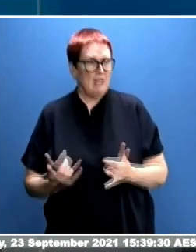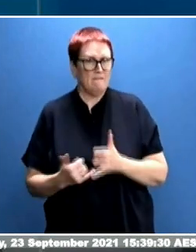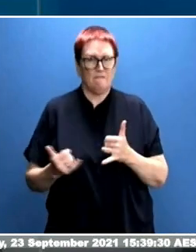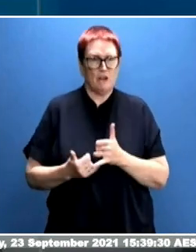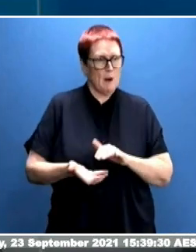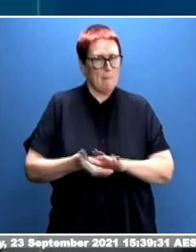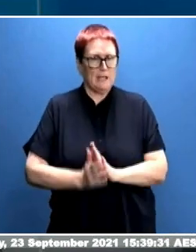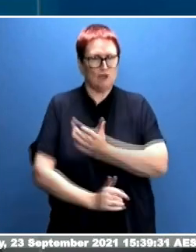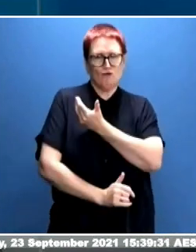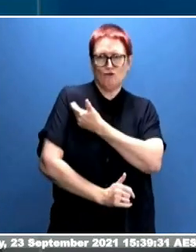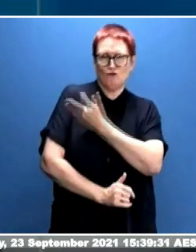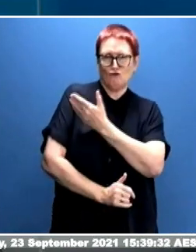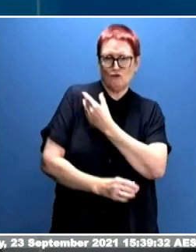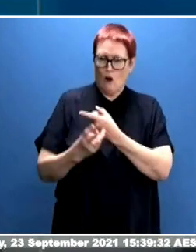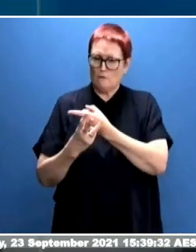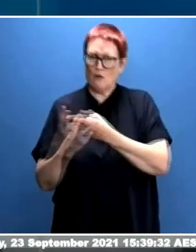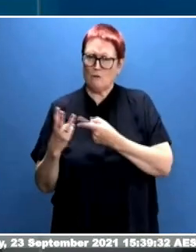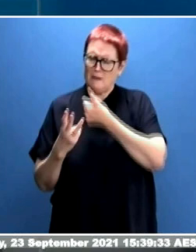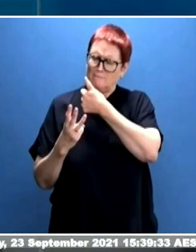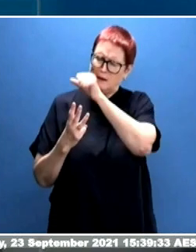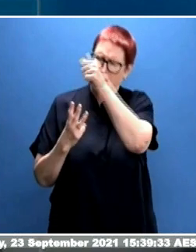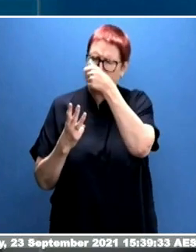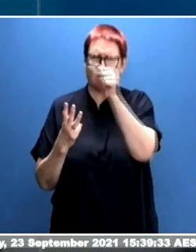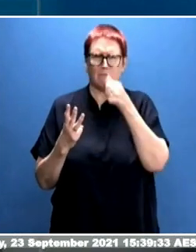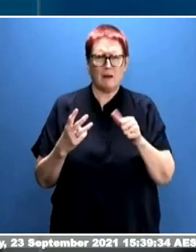and proud of them with what they've achieved in the time we've had them.